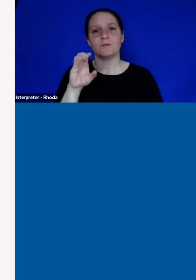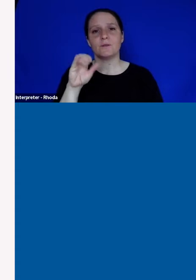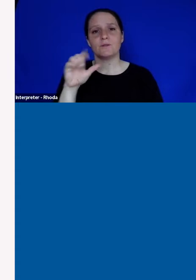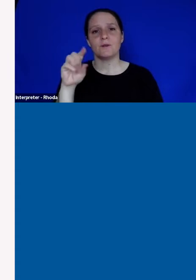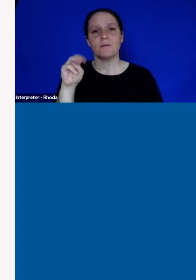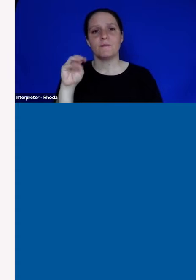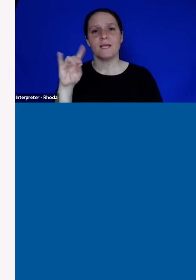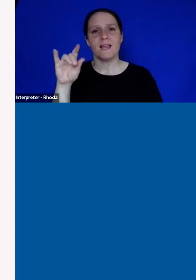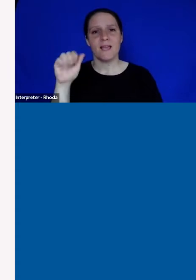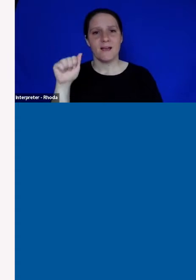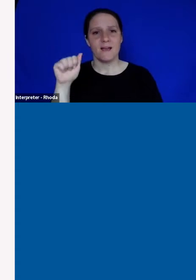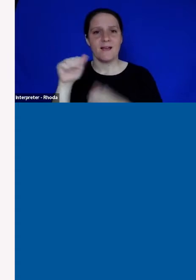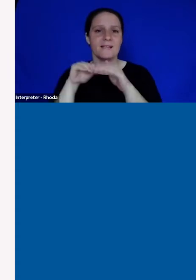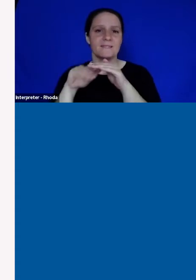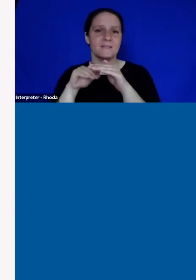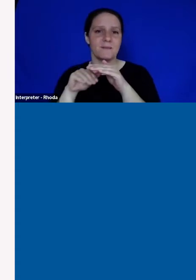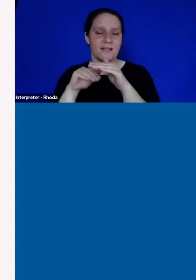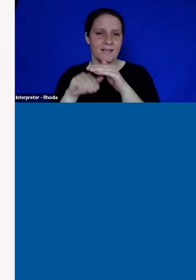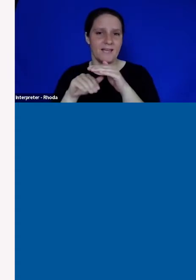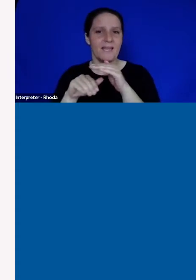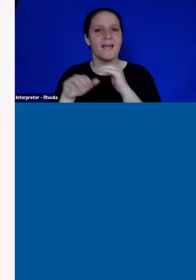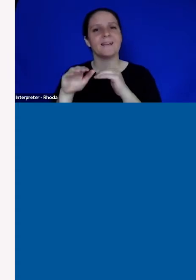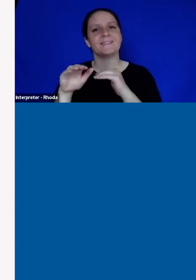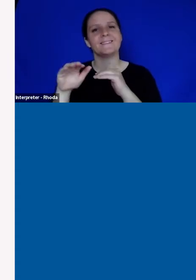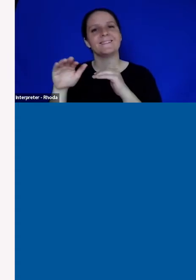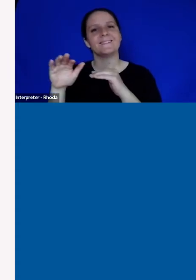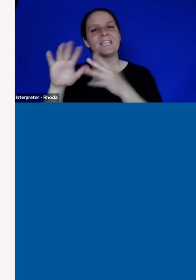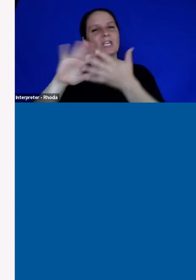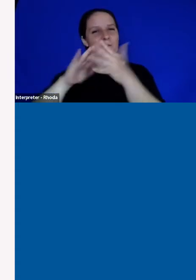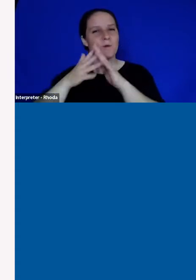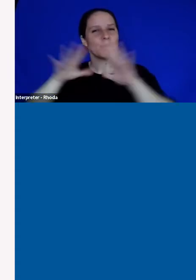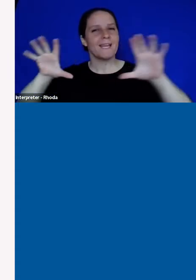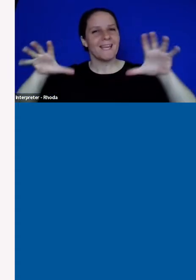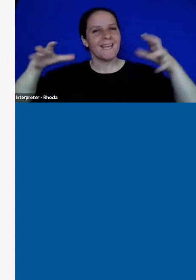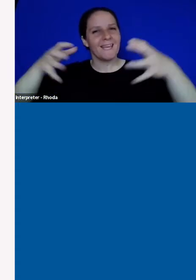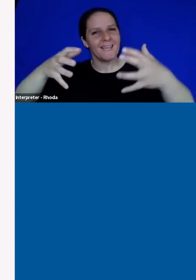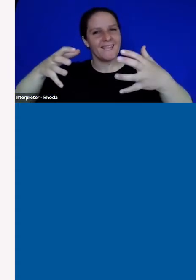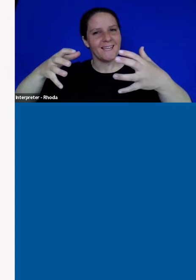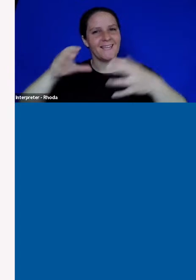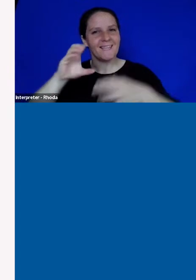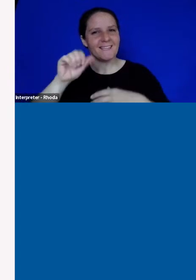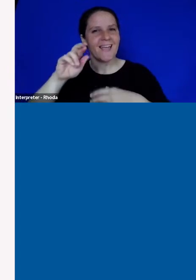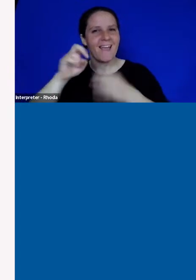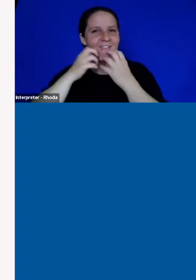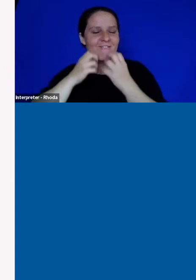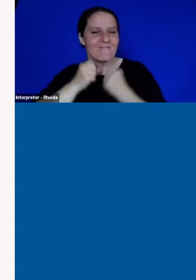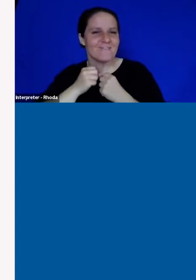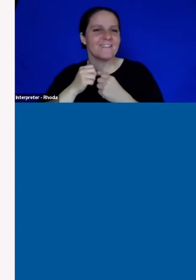Before we can begin any of these practices, we need to remember why we're doing what we're doing. Then we're gonna work through